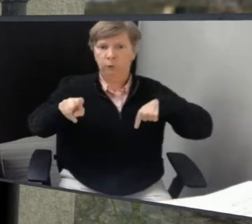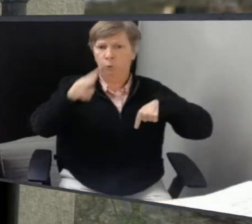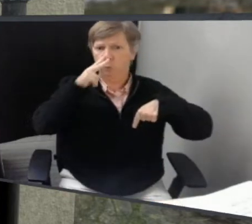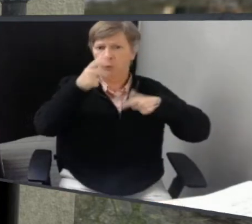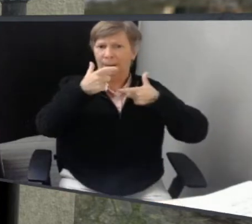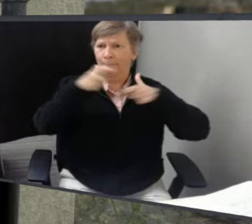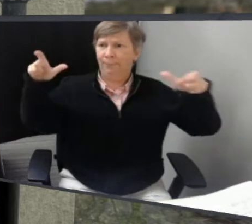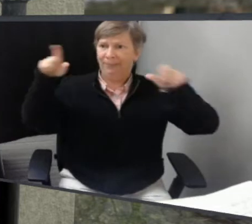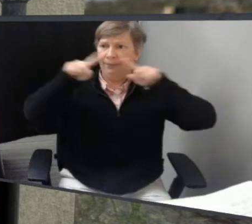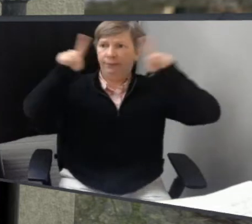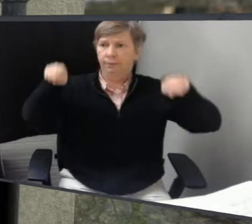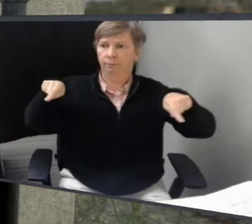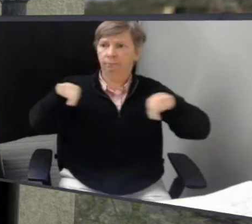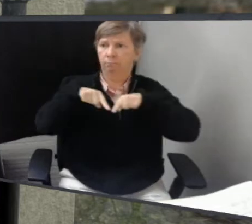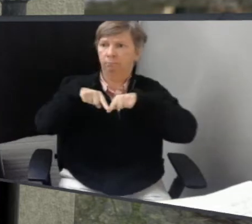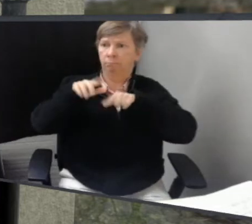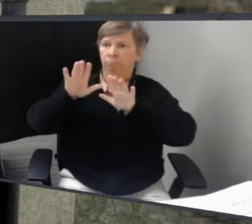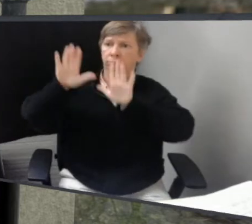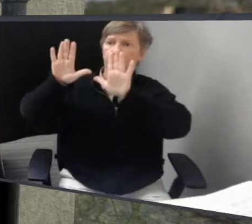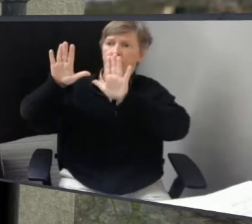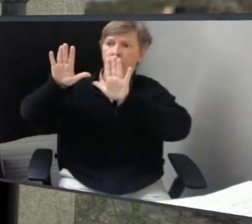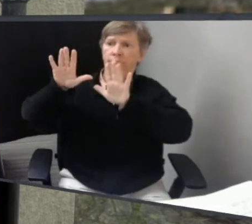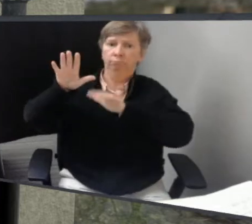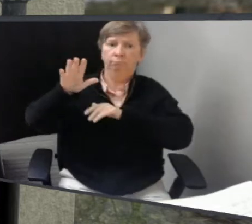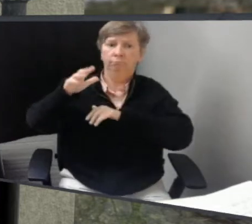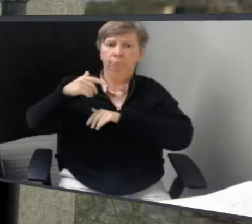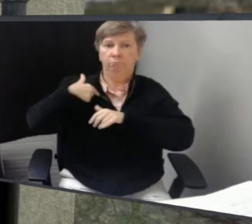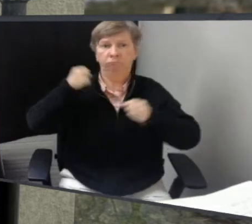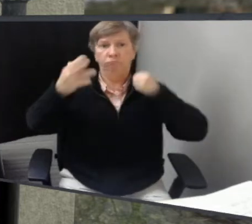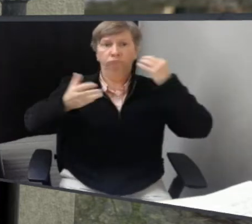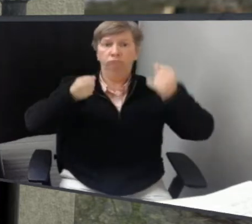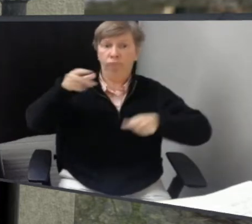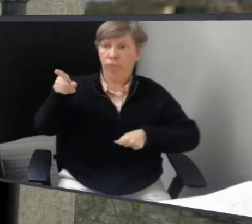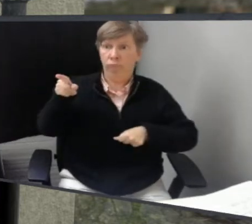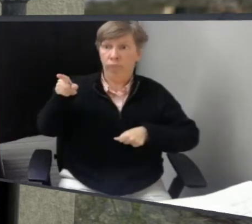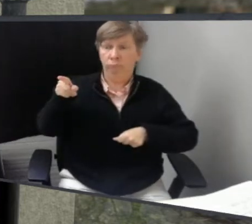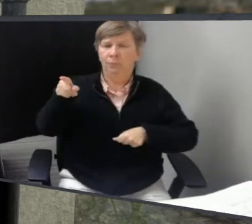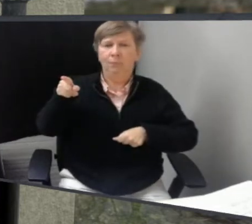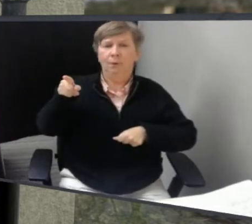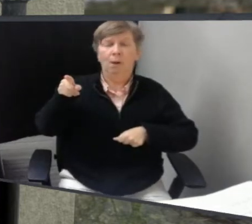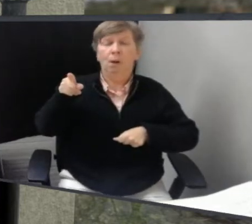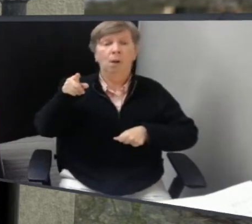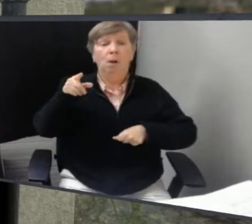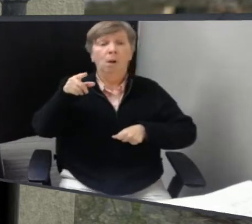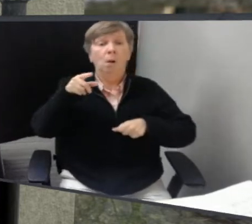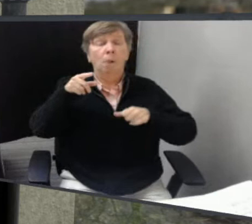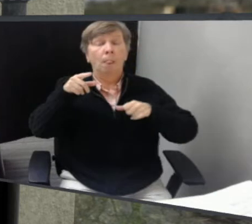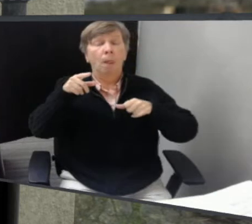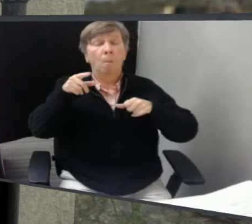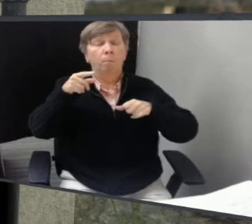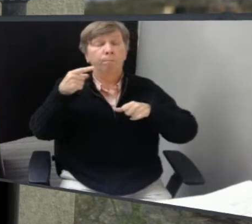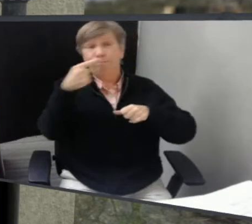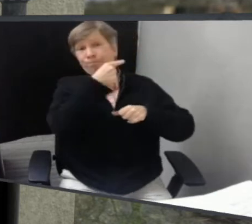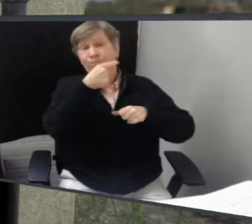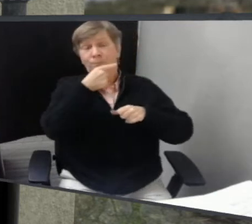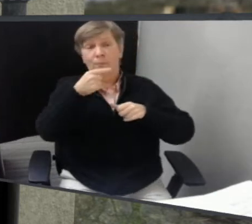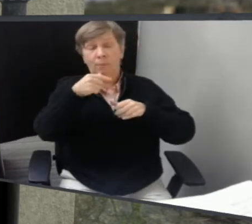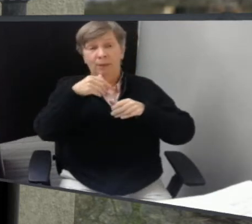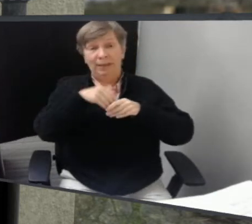So, right now, in this Hub, you see a big screen here, where I'm signing, you can see me presenting.